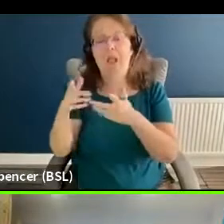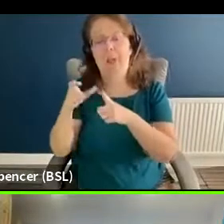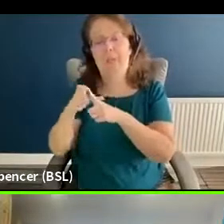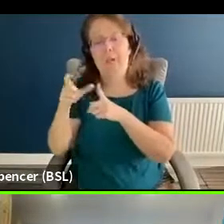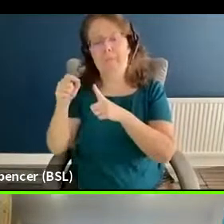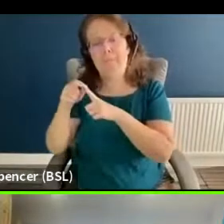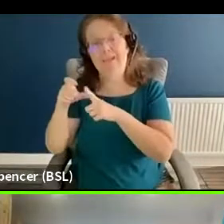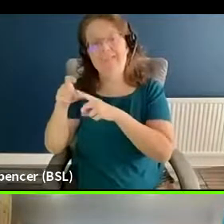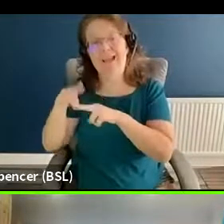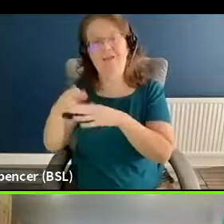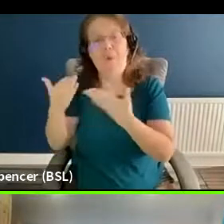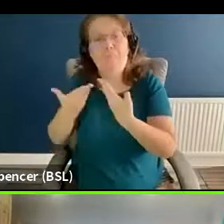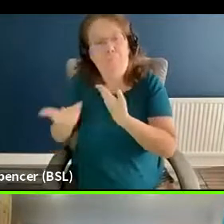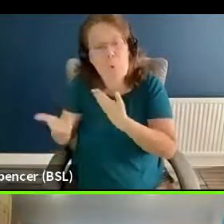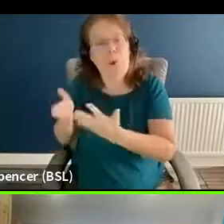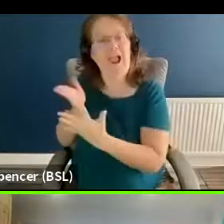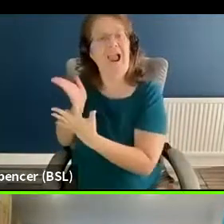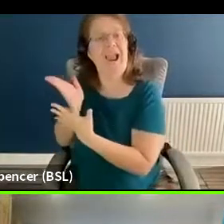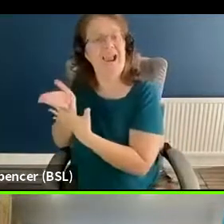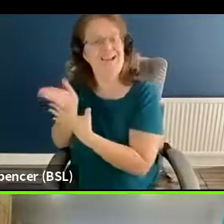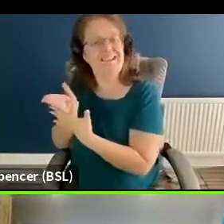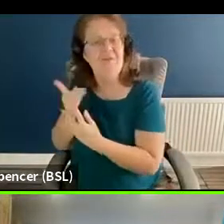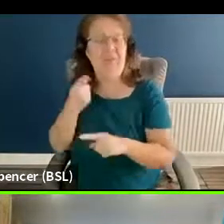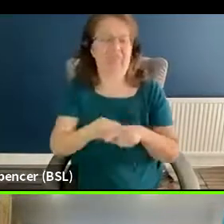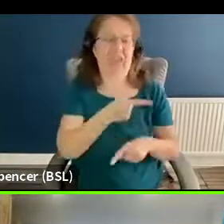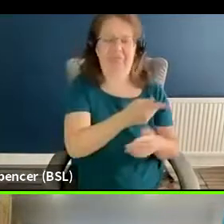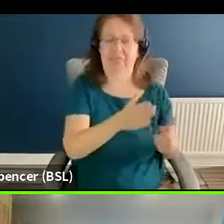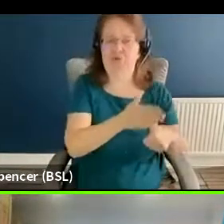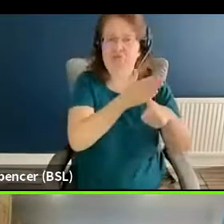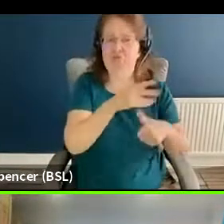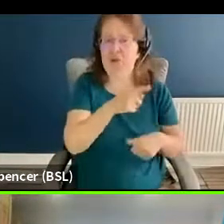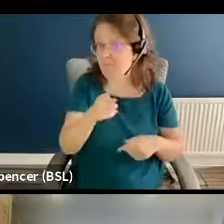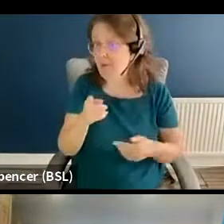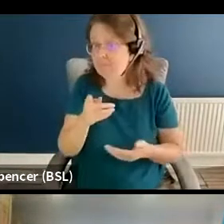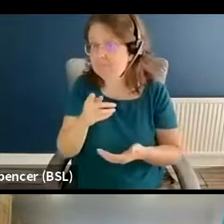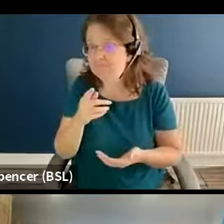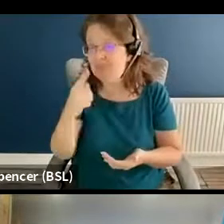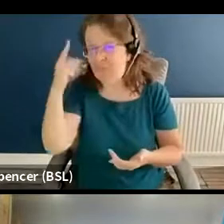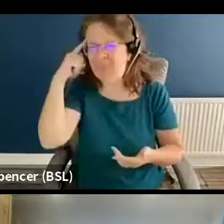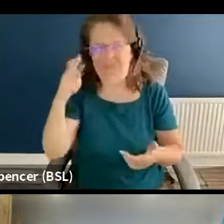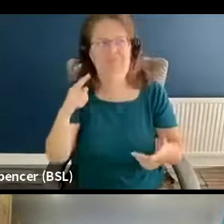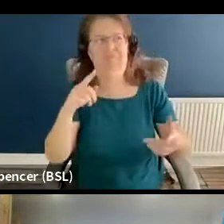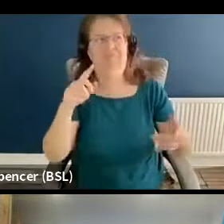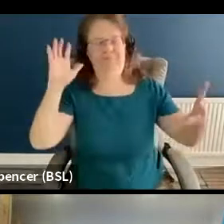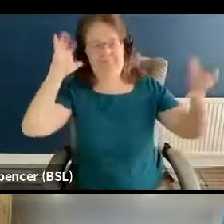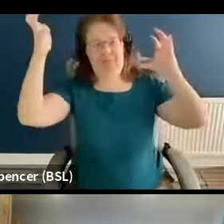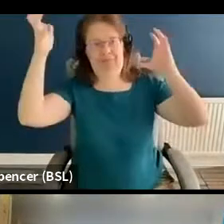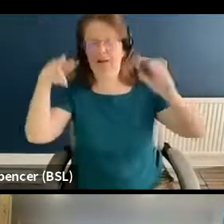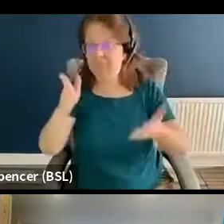original sounds counter-intuitive, but it actually happens. I guess it all depends on the production of